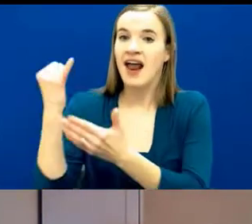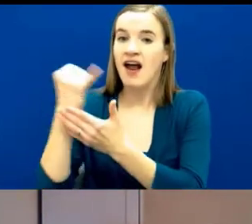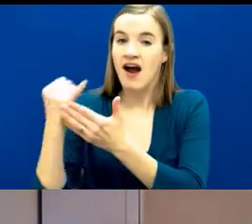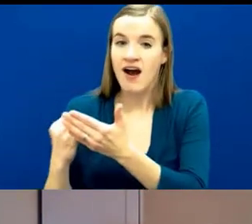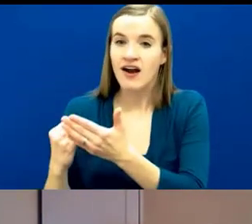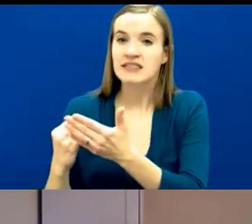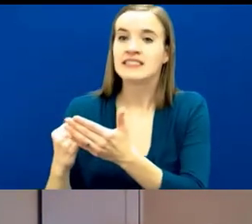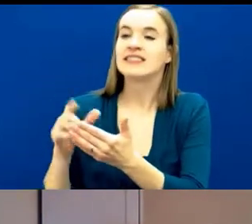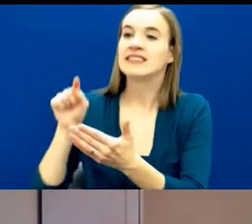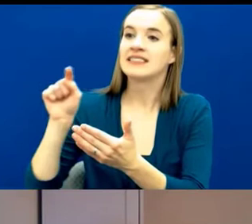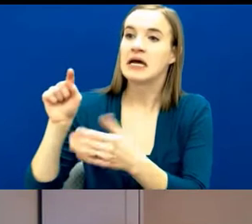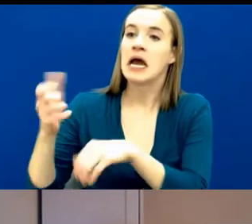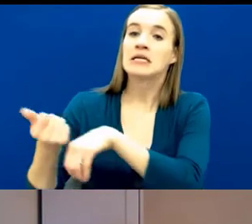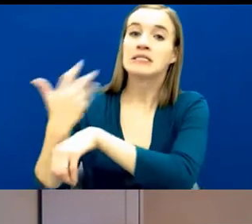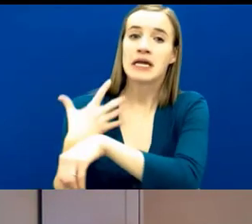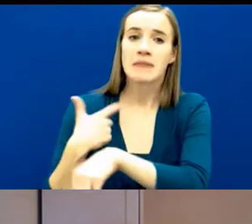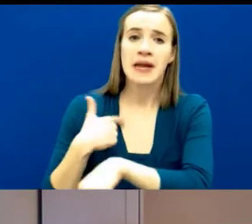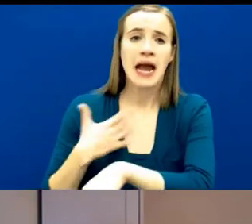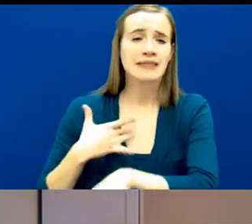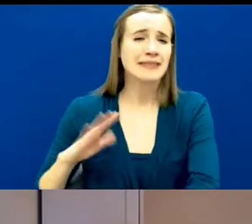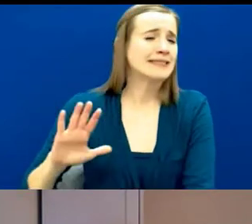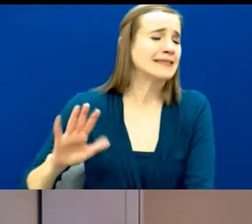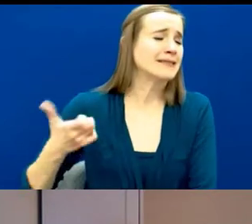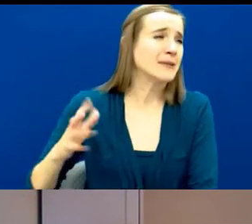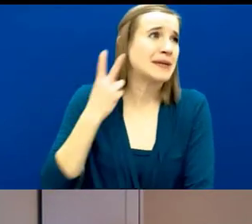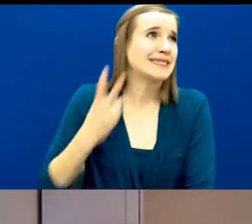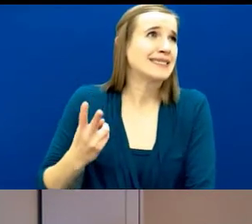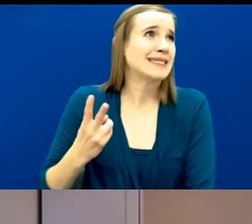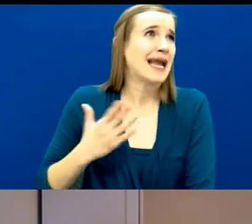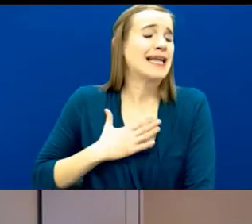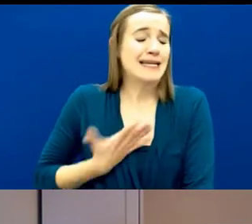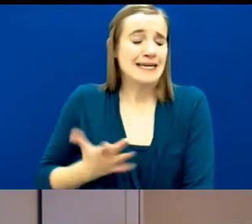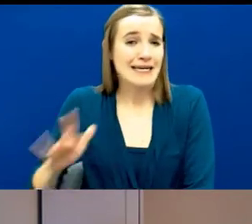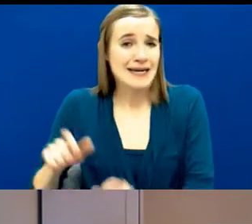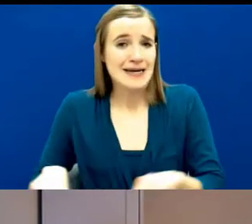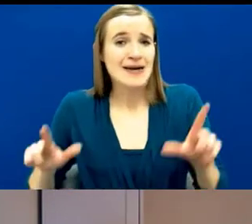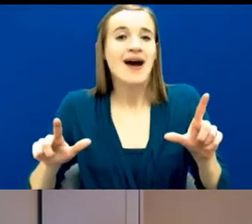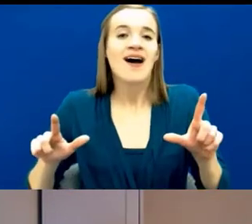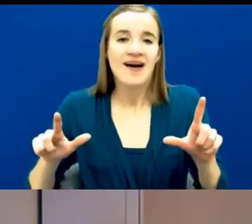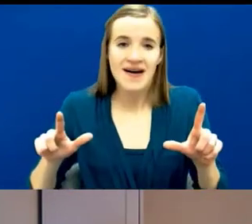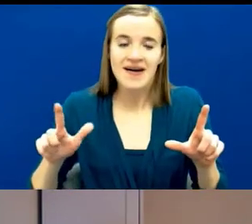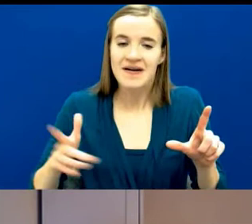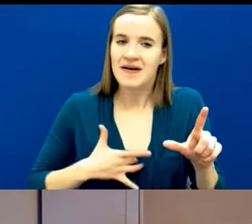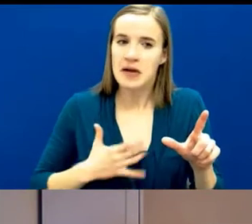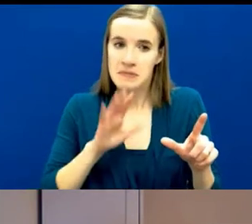and see what the art is going to look like. So I'm wondering how it felt to you to get the illustrations for this book?